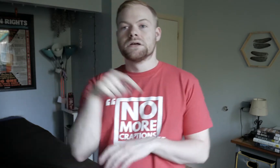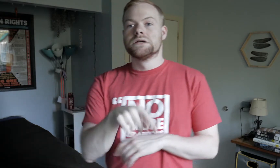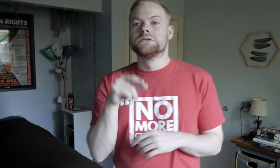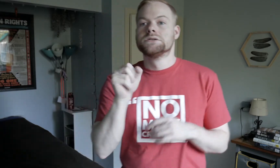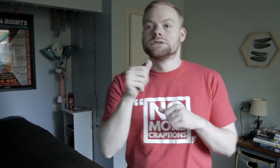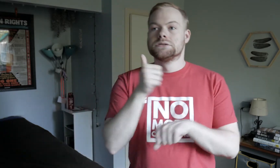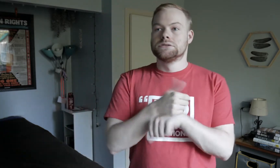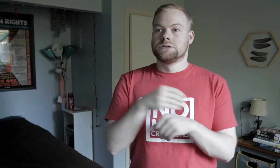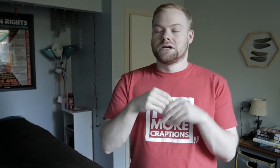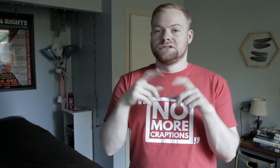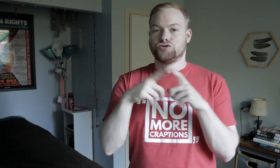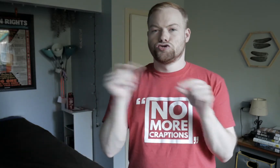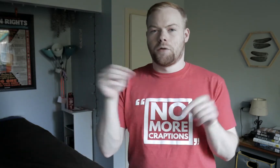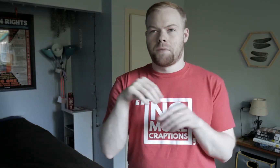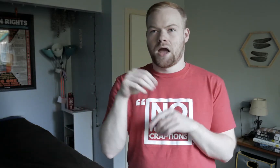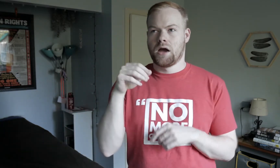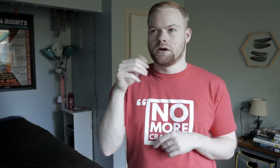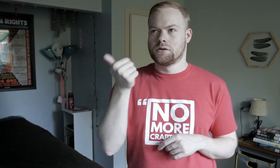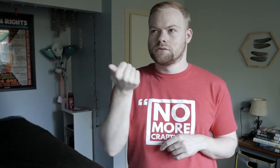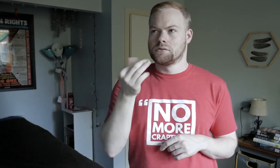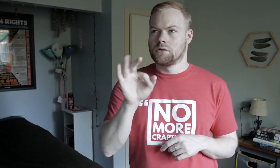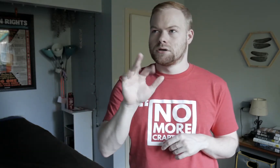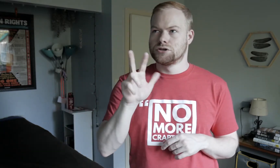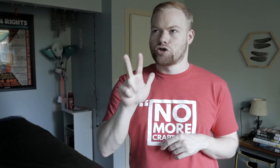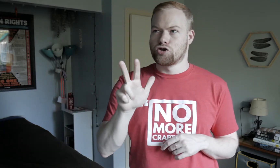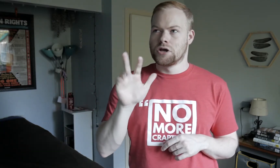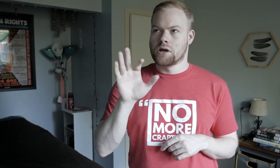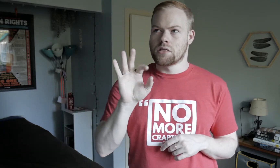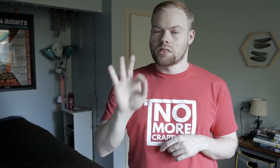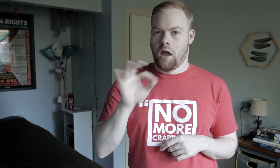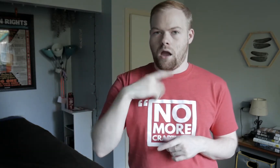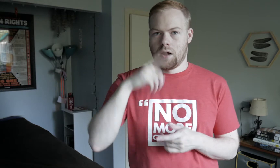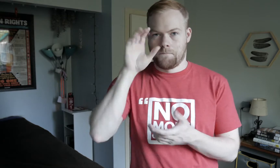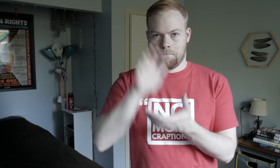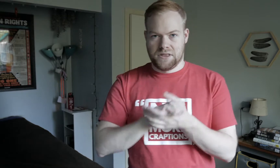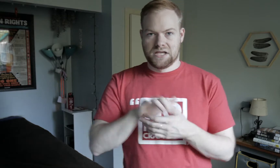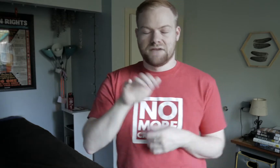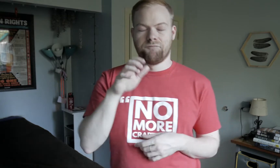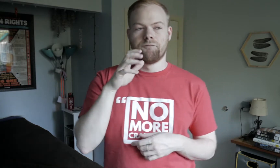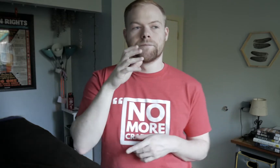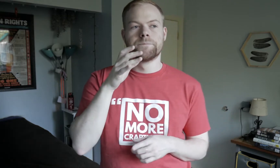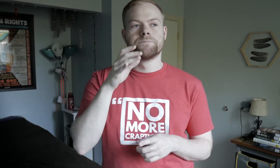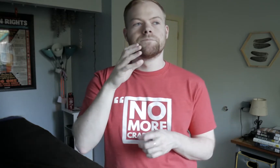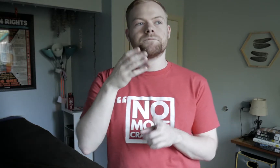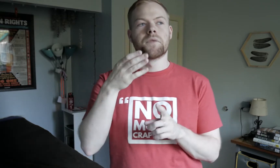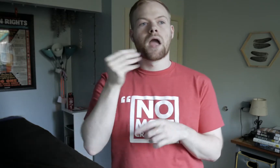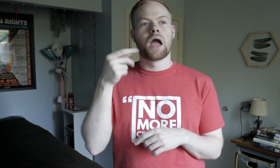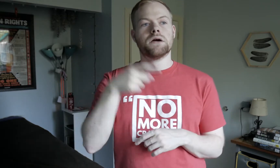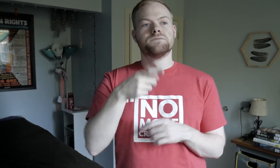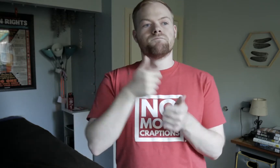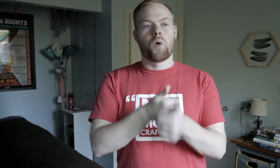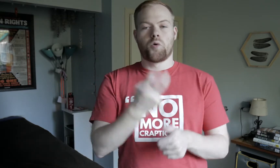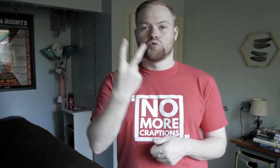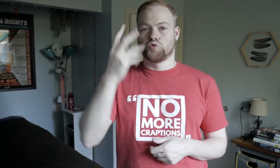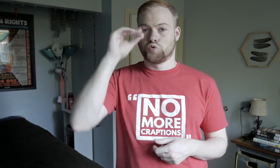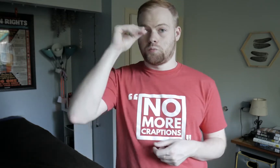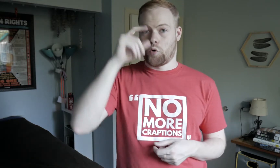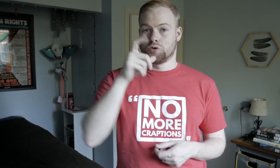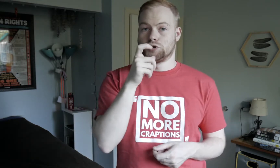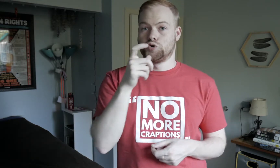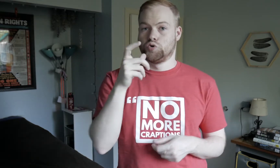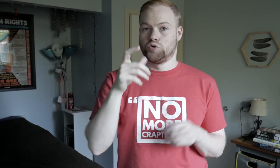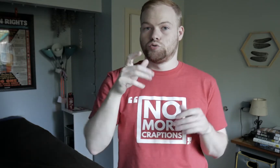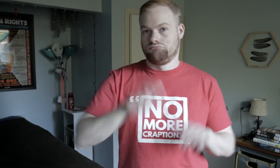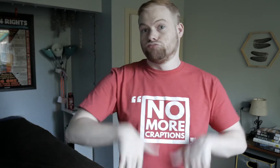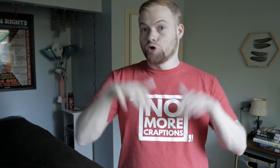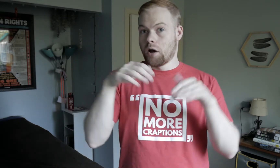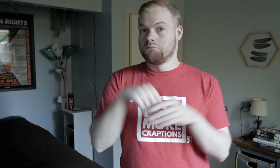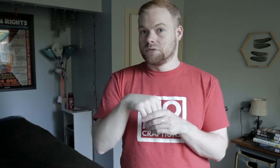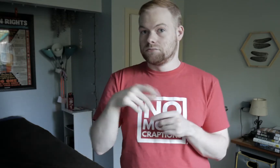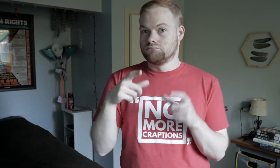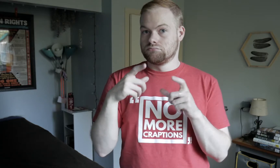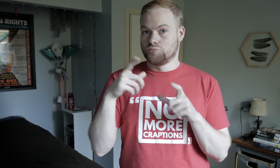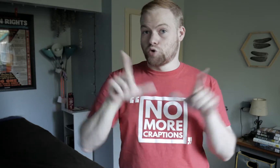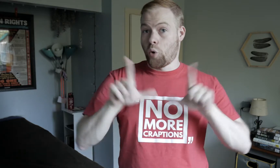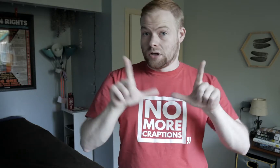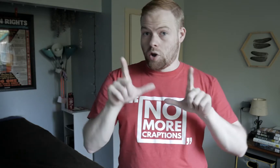This is set in Japan in 1939, I believe, and this follows two boys who grew up in Tokyo.